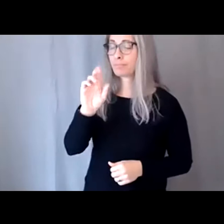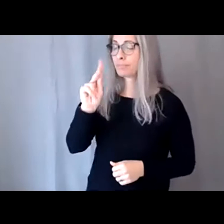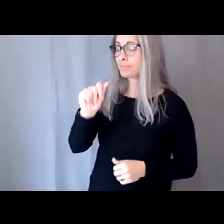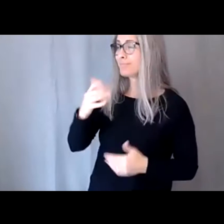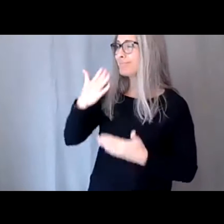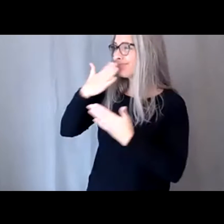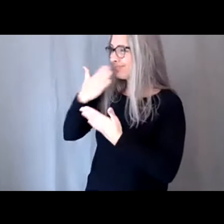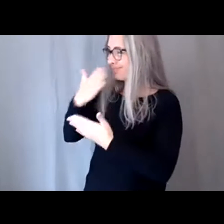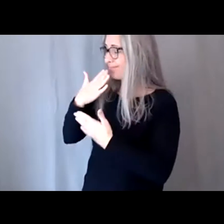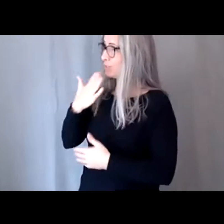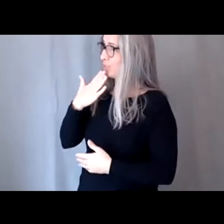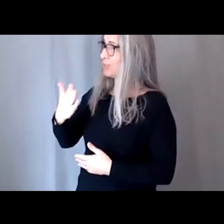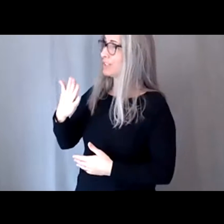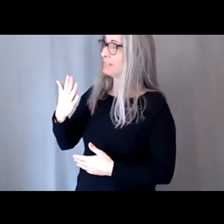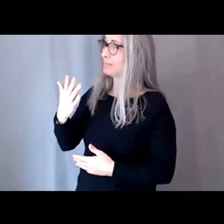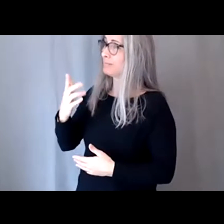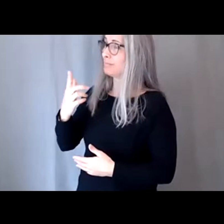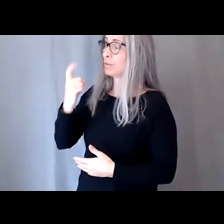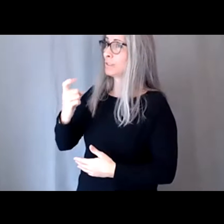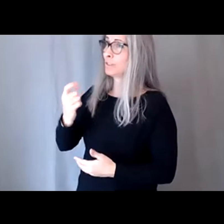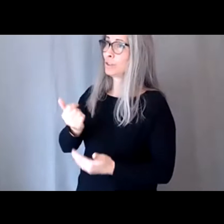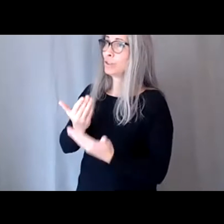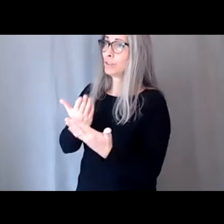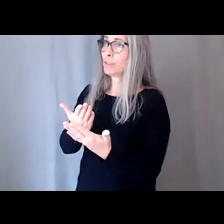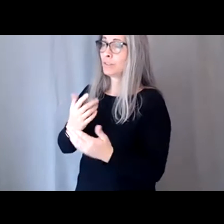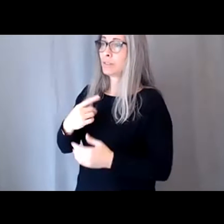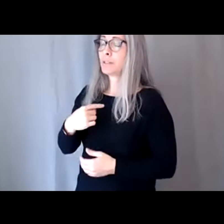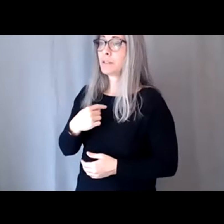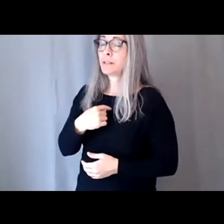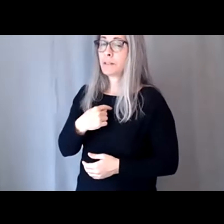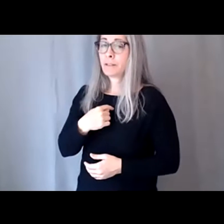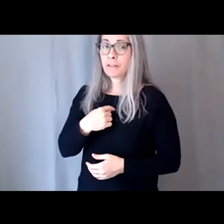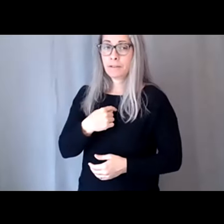I would definitely like this looking at the textbooks hasn't